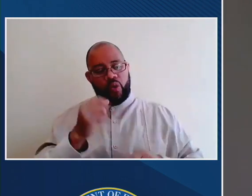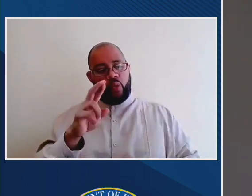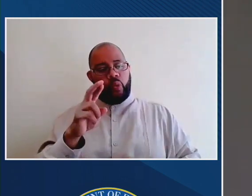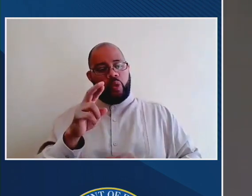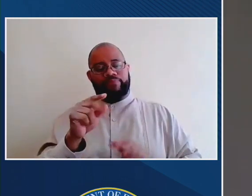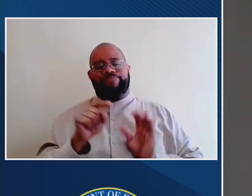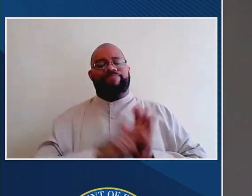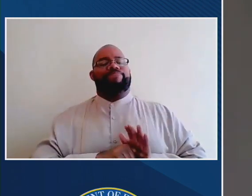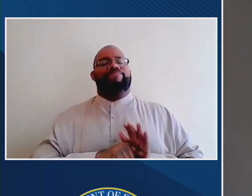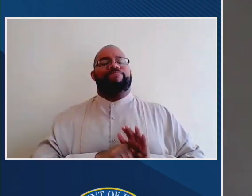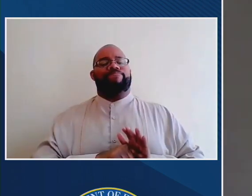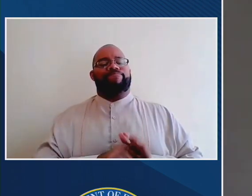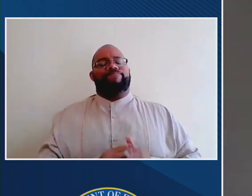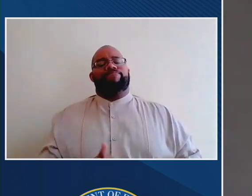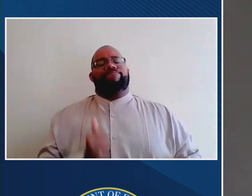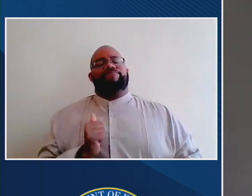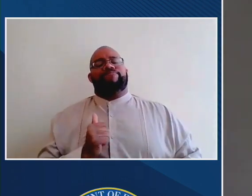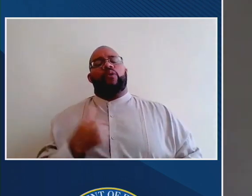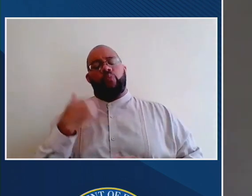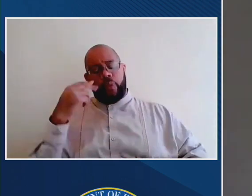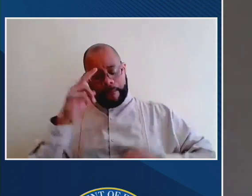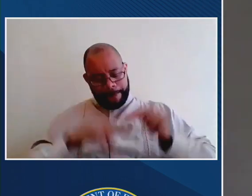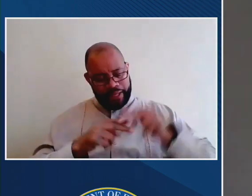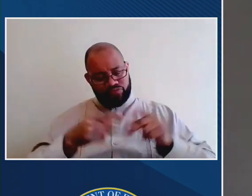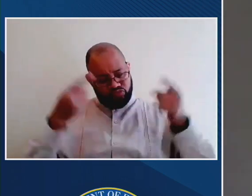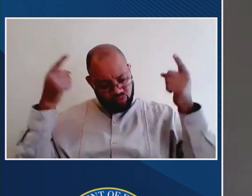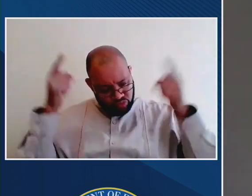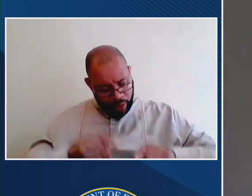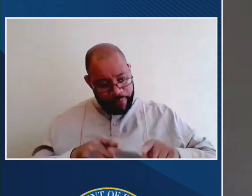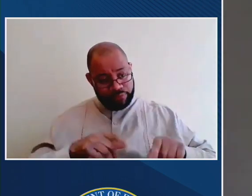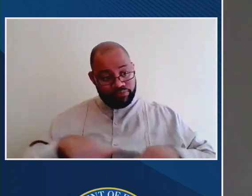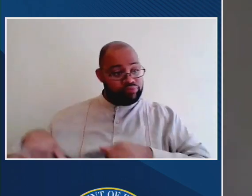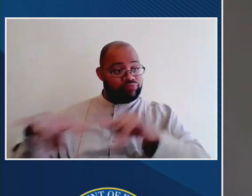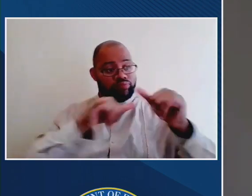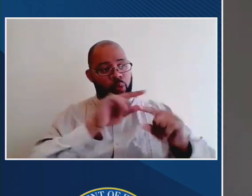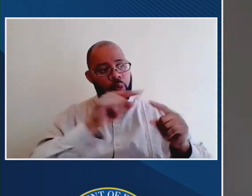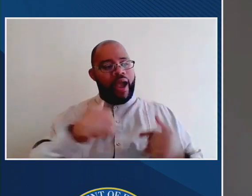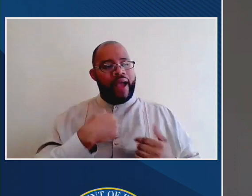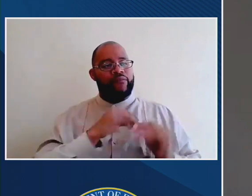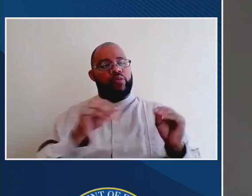will have built consensus once there is no dissent by any member of the negotiating